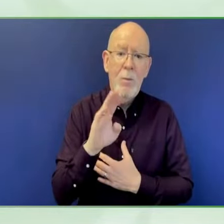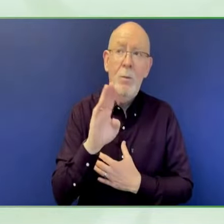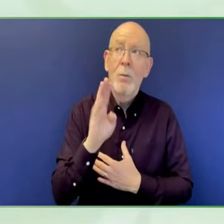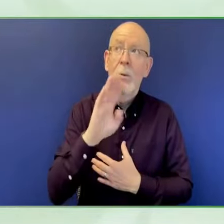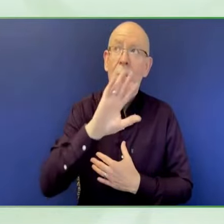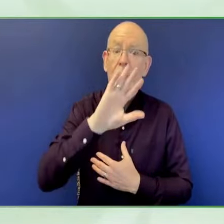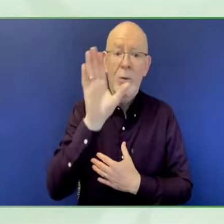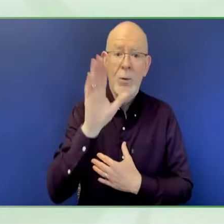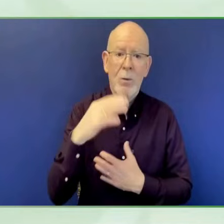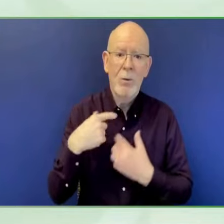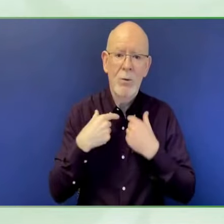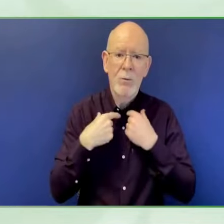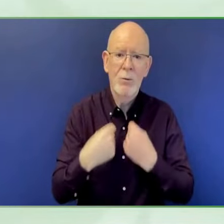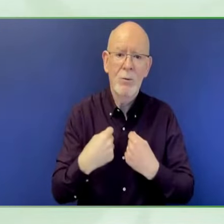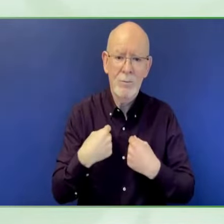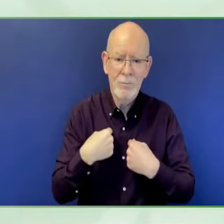Dorothy.